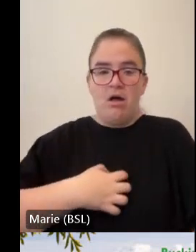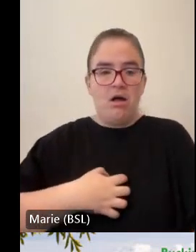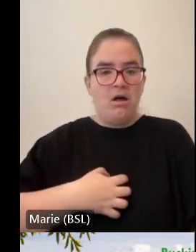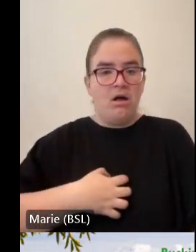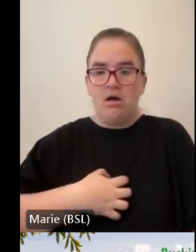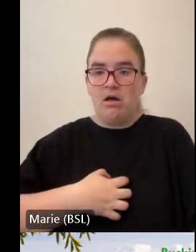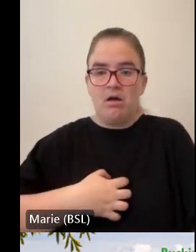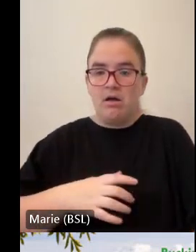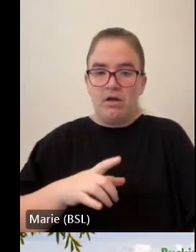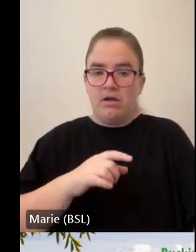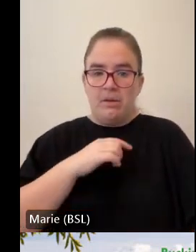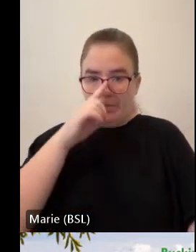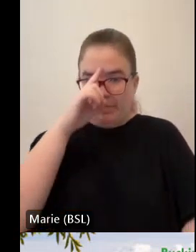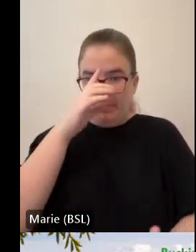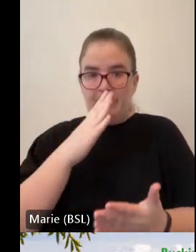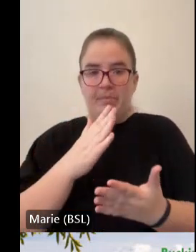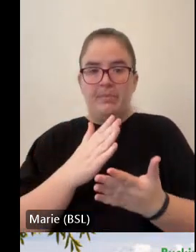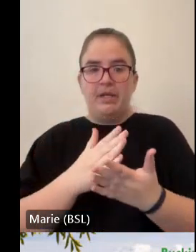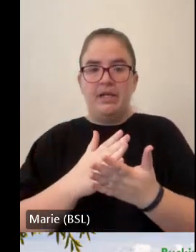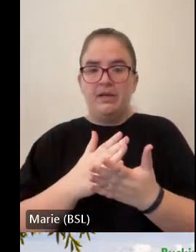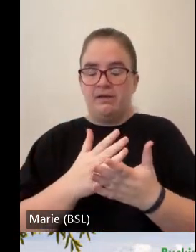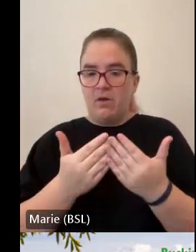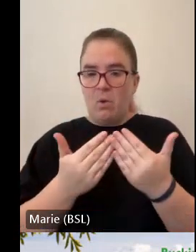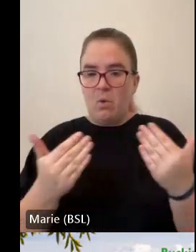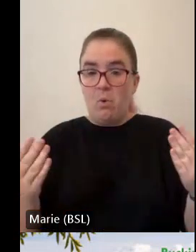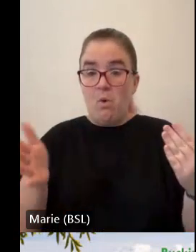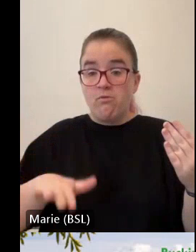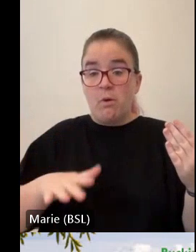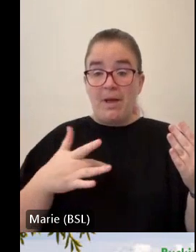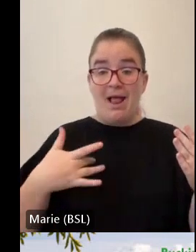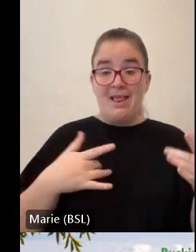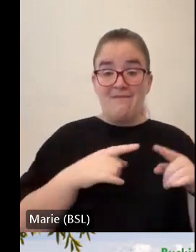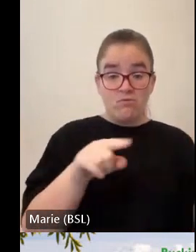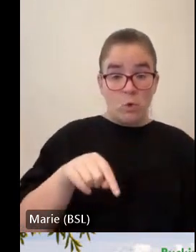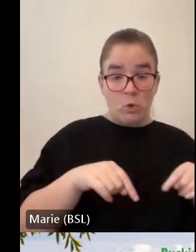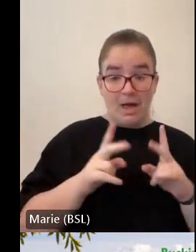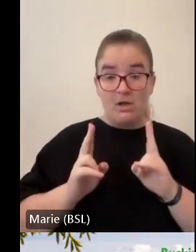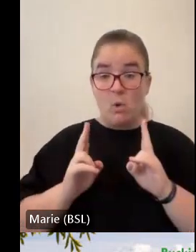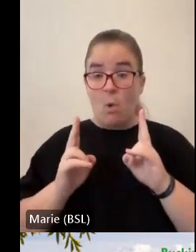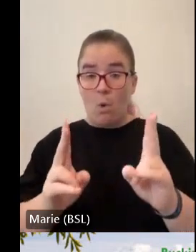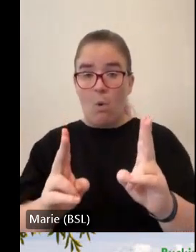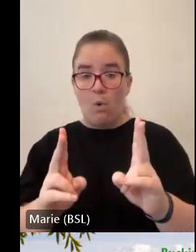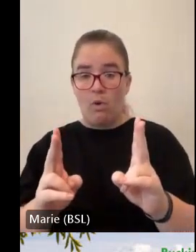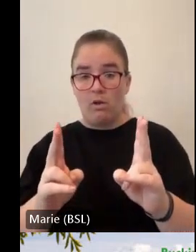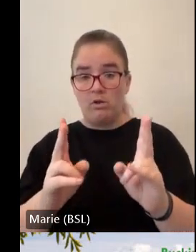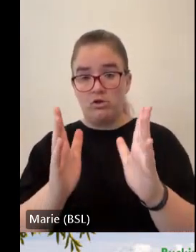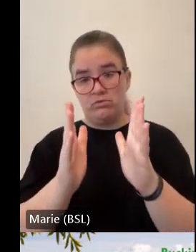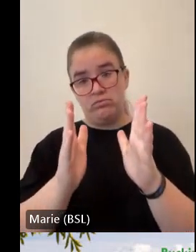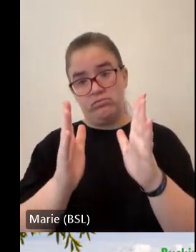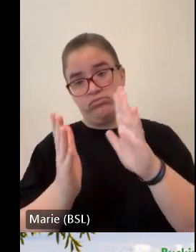I just couldn't believe the war between the living room and the hall could just crumble.